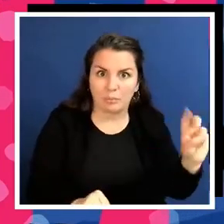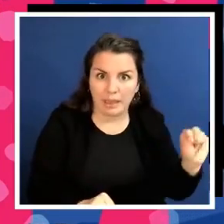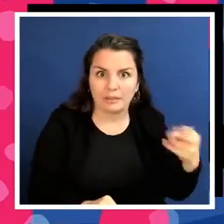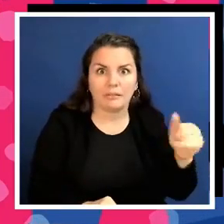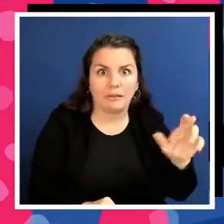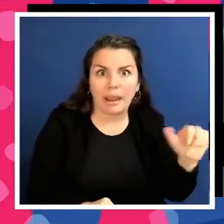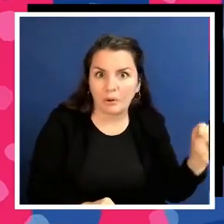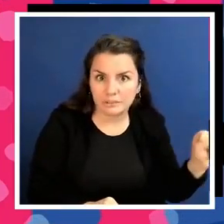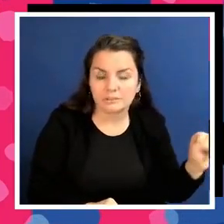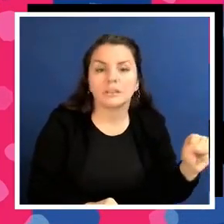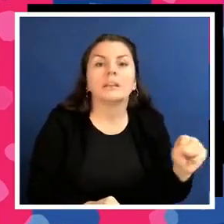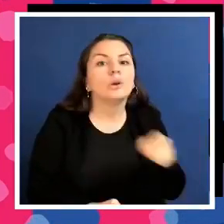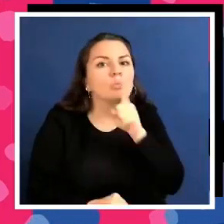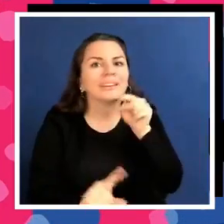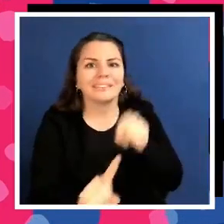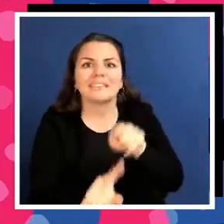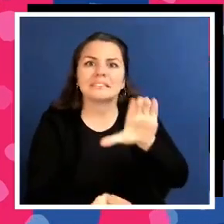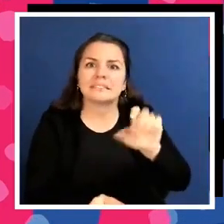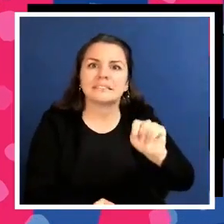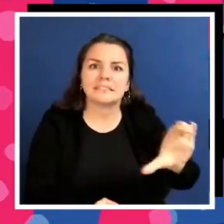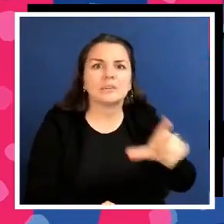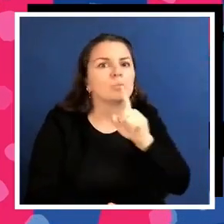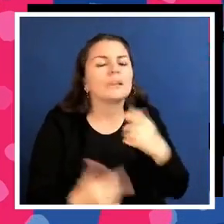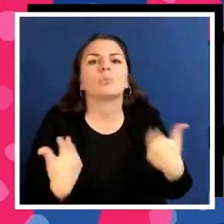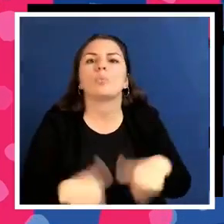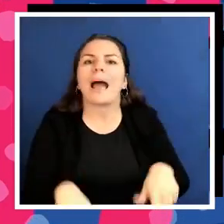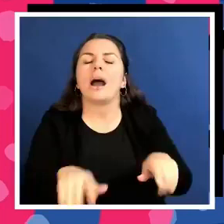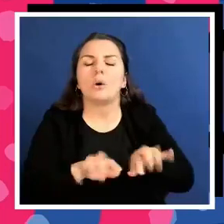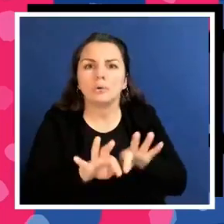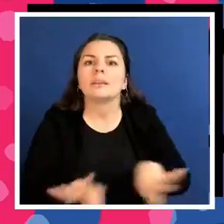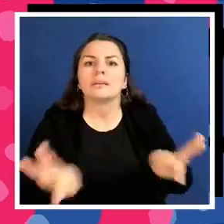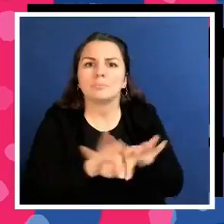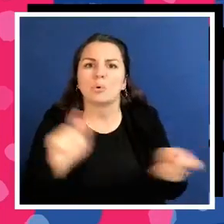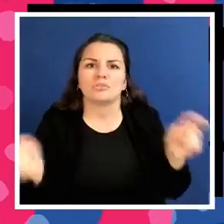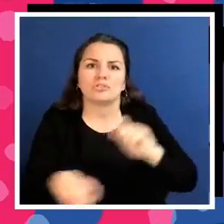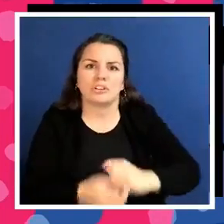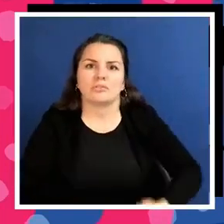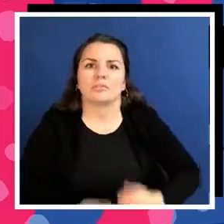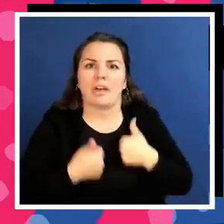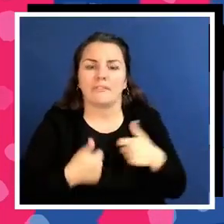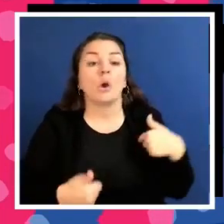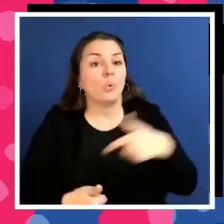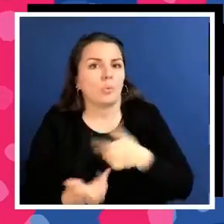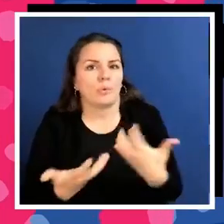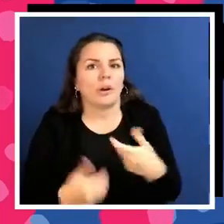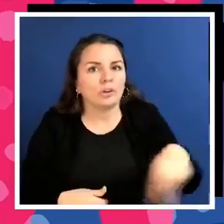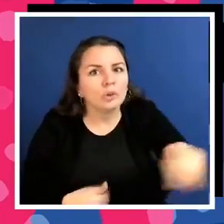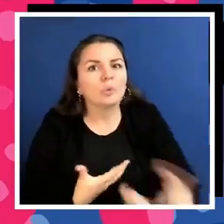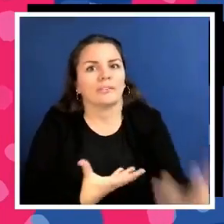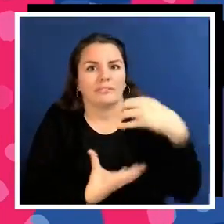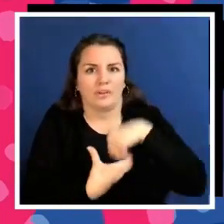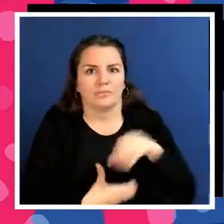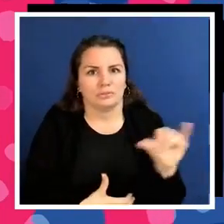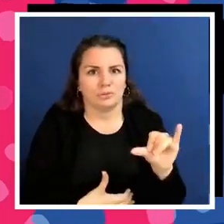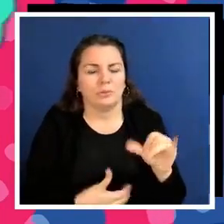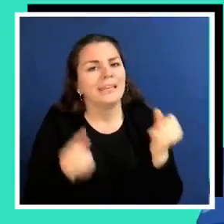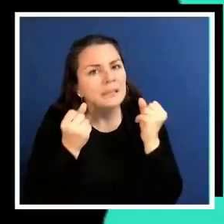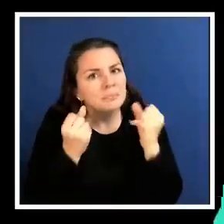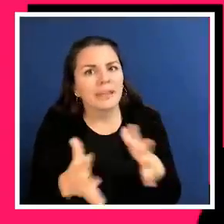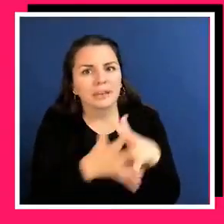THEY WENT ALL IN.